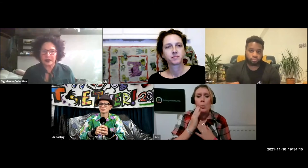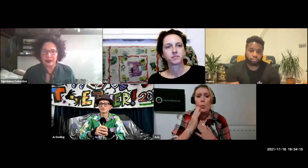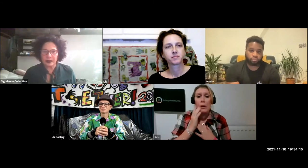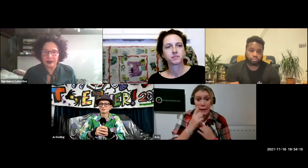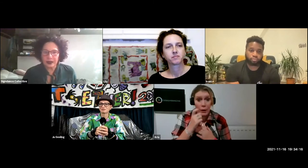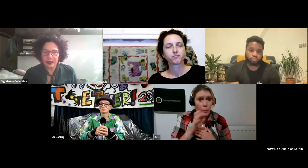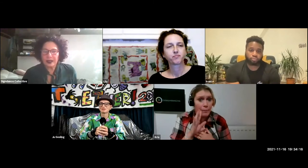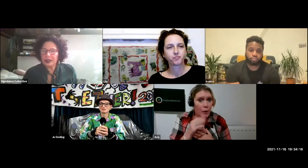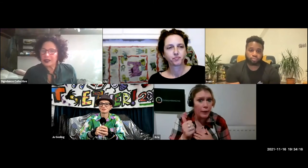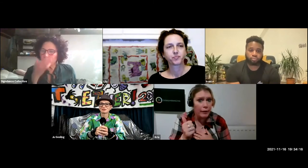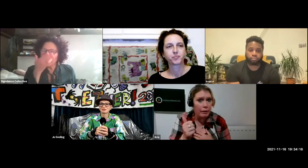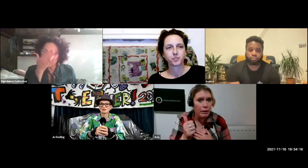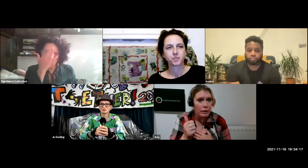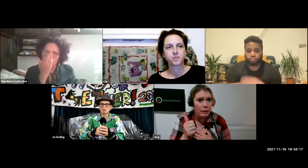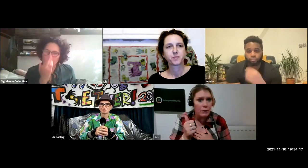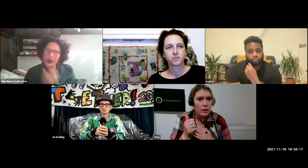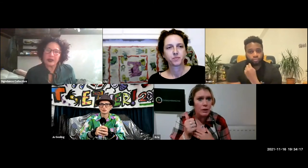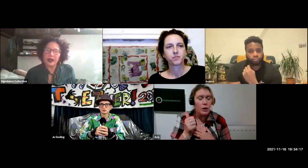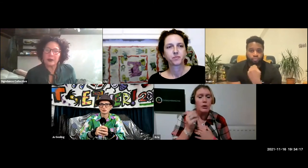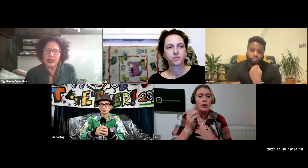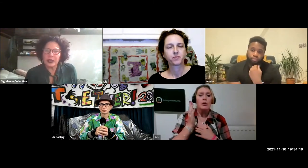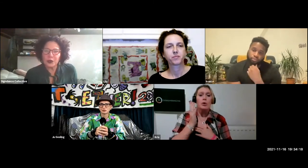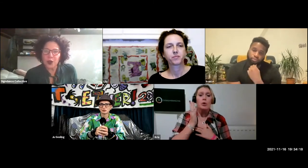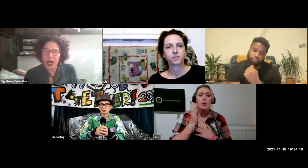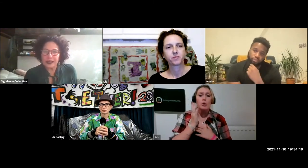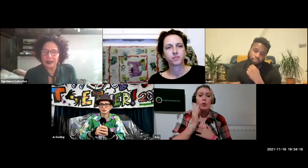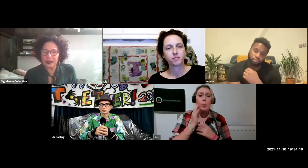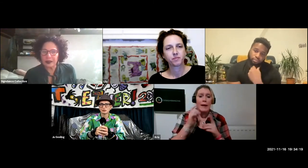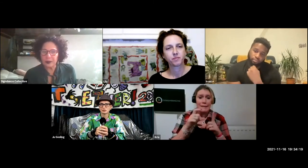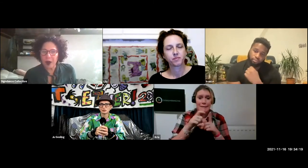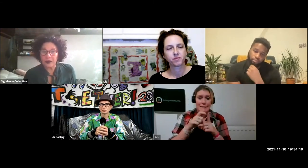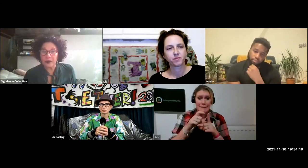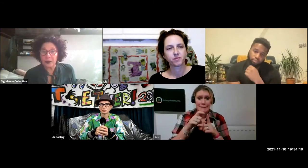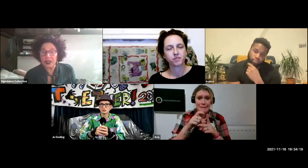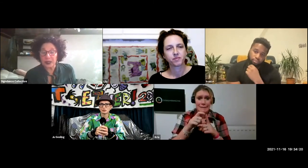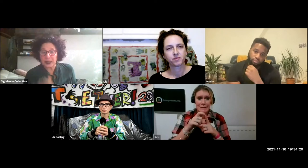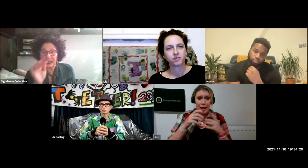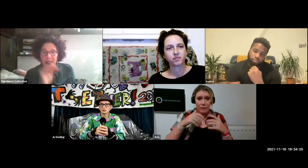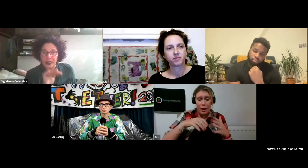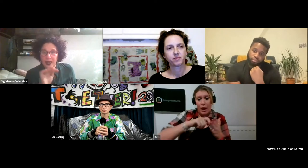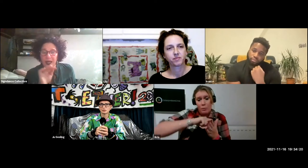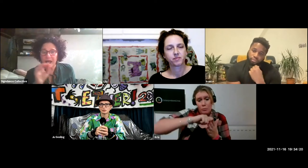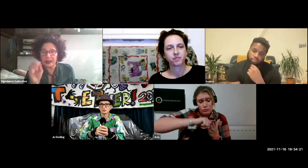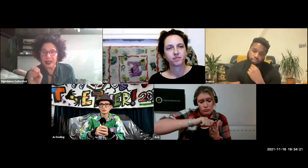have been more different but okay. The next question I wanted to do,